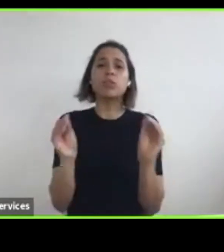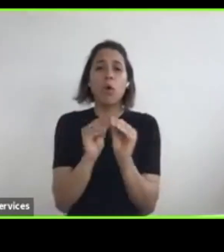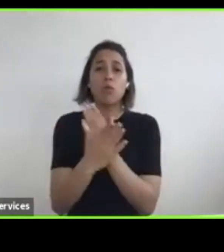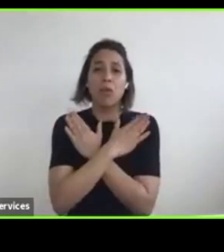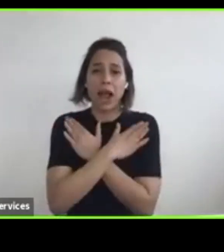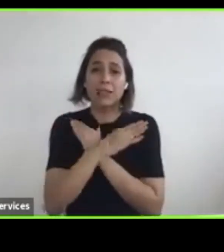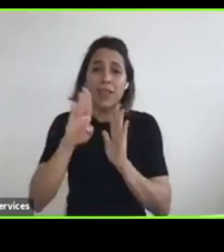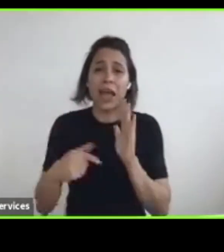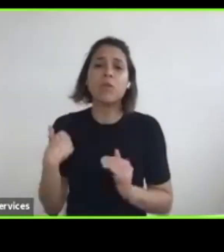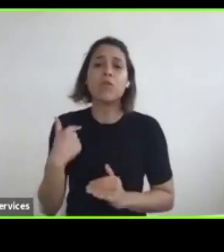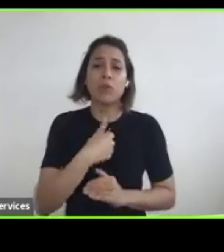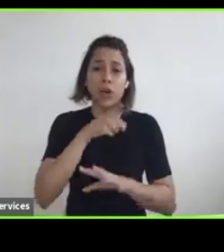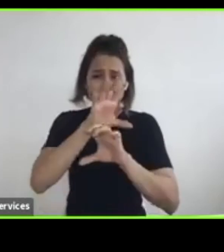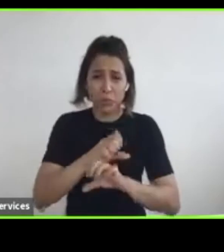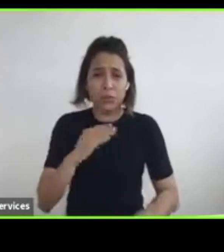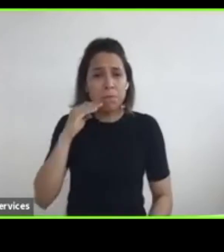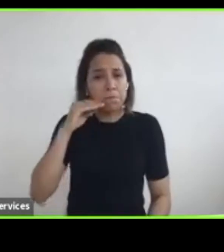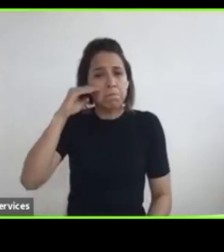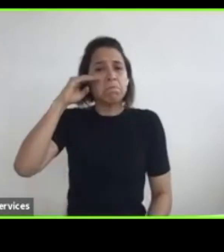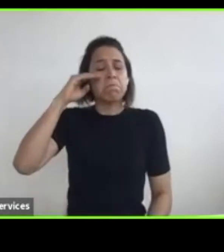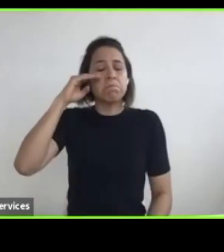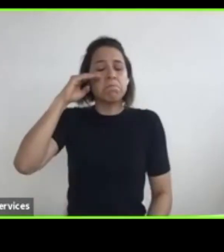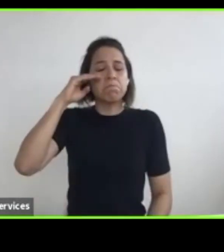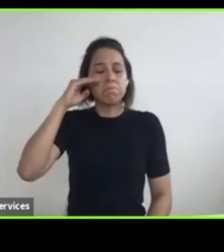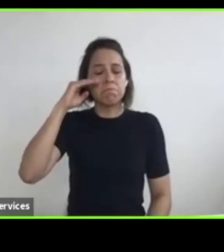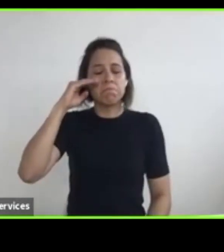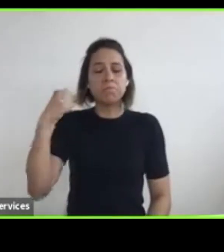NEED TO HOLD OUR COLLECTIVE SPIRIT SO THAT WE CAN MOVE -